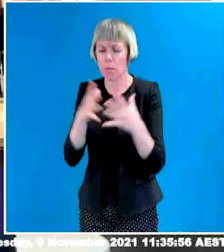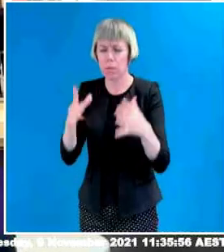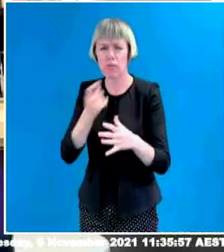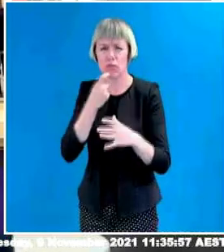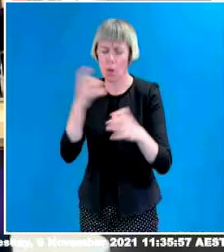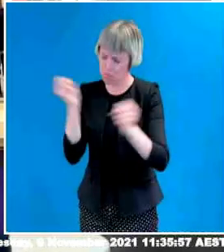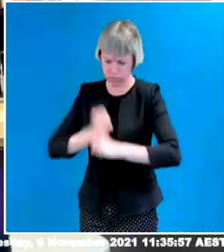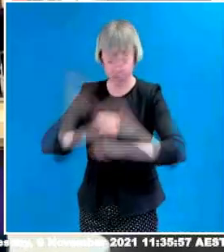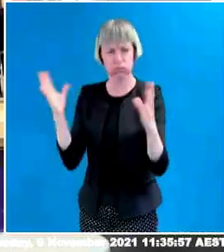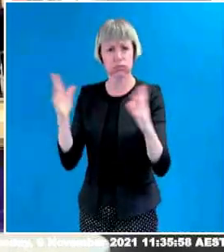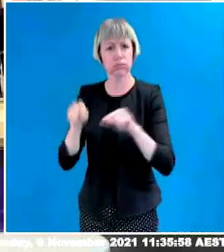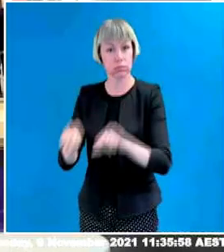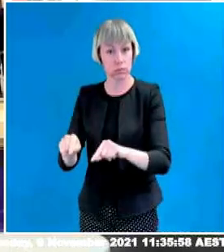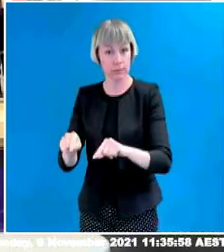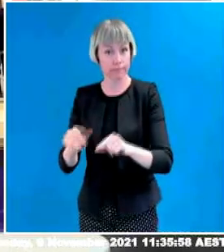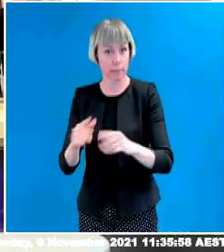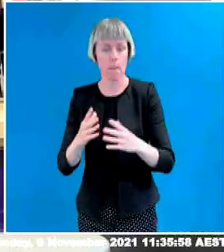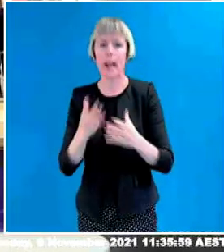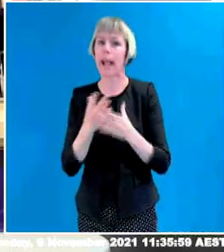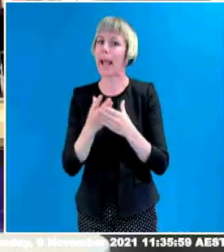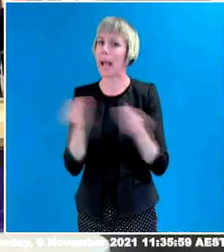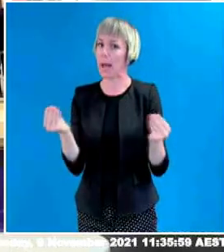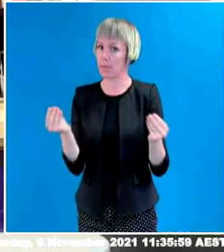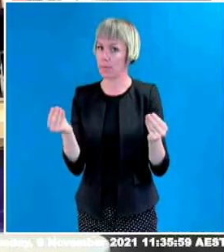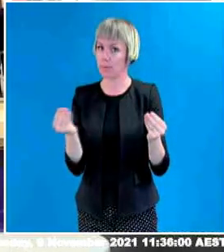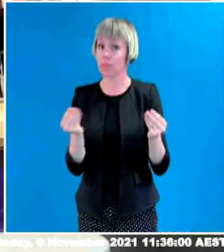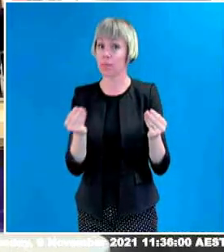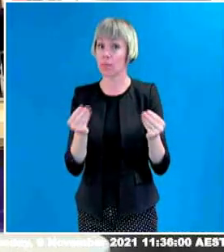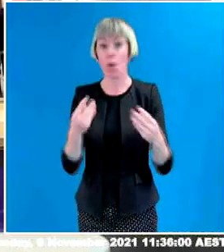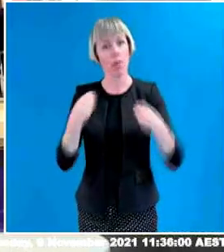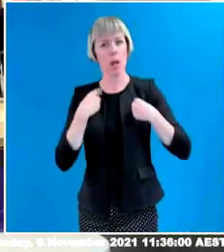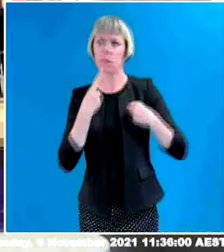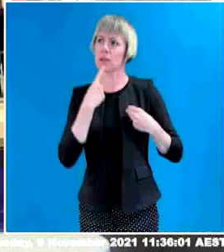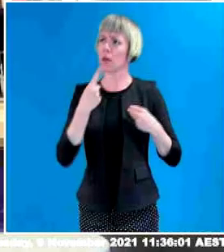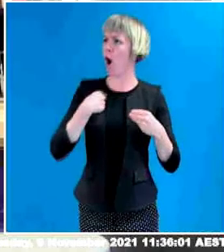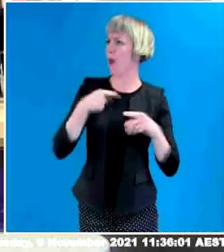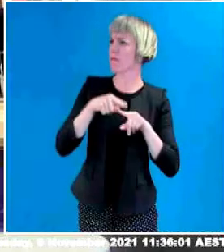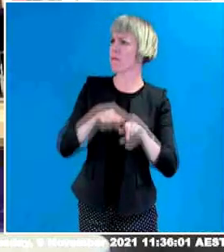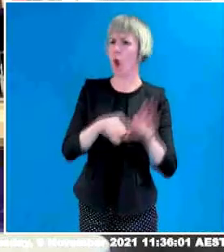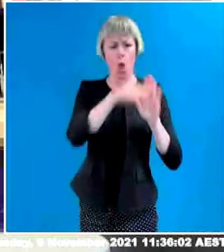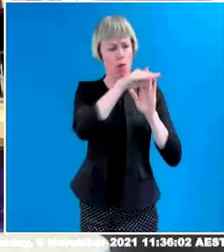the company was purporting to implement the Guidelines but, in fact, did not